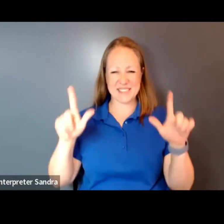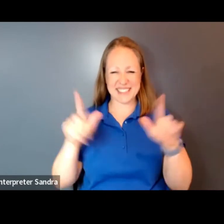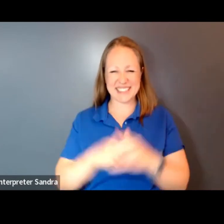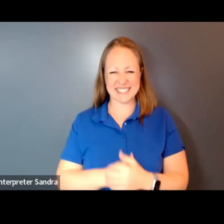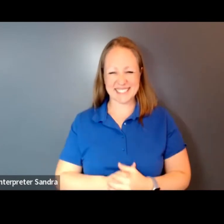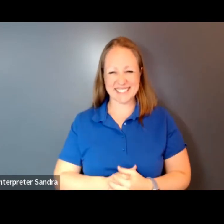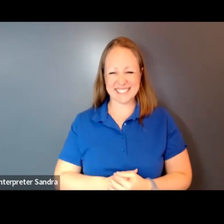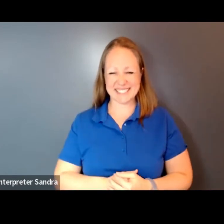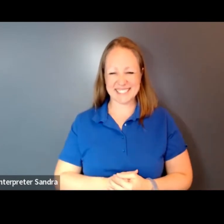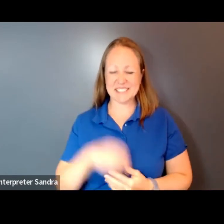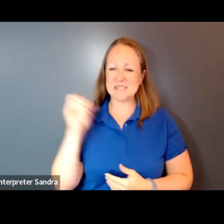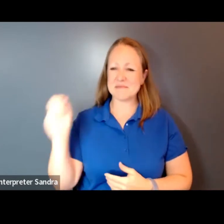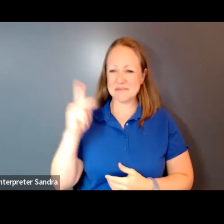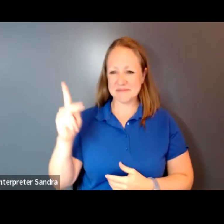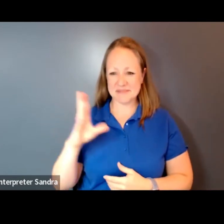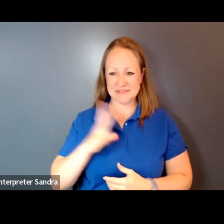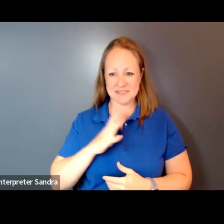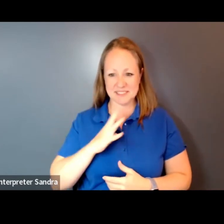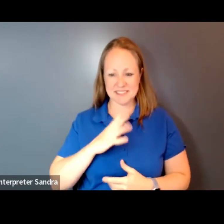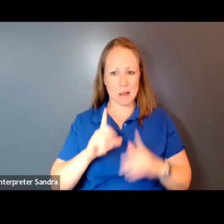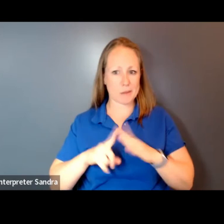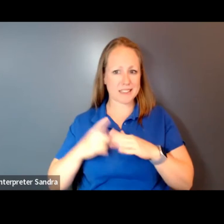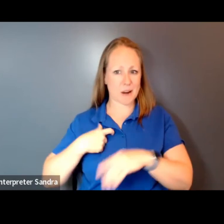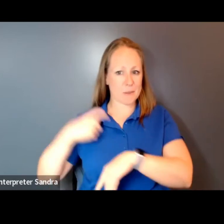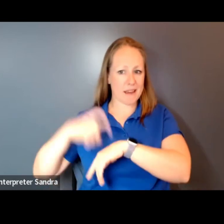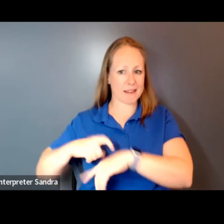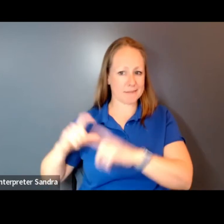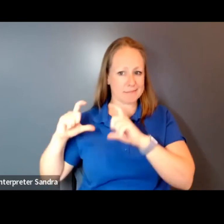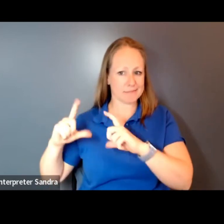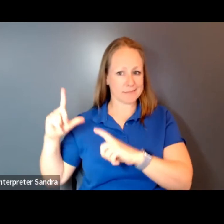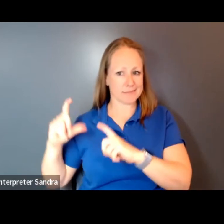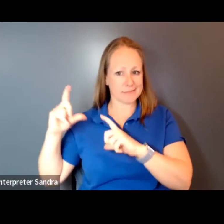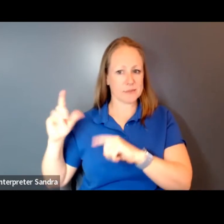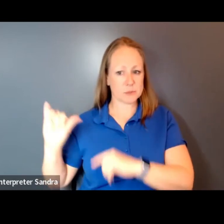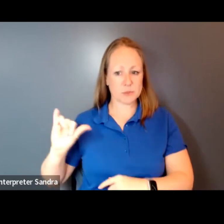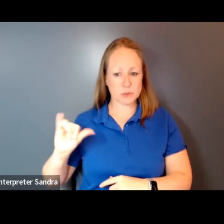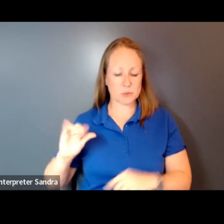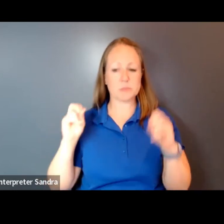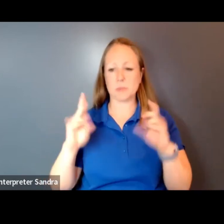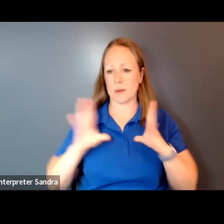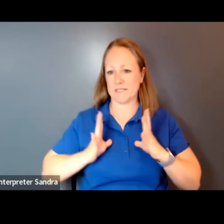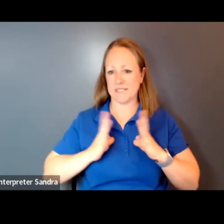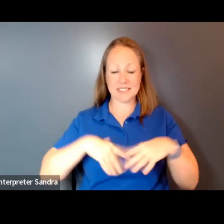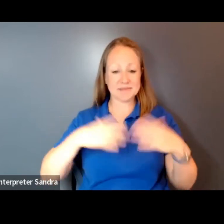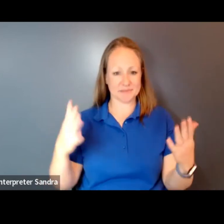right. start my timer as well there. Okay, good multitasking.